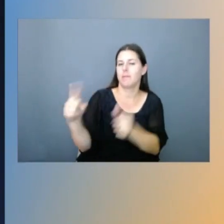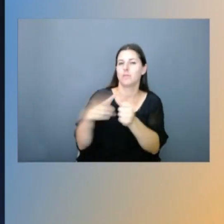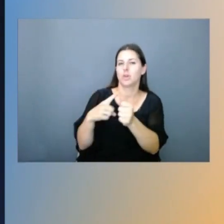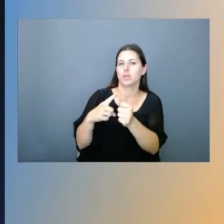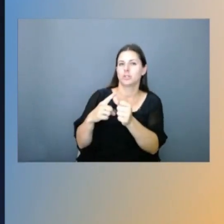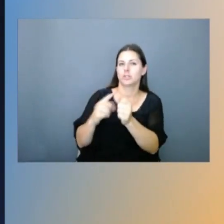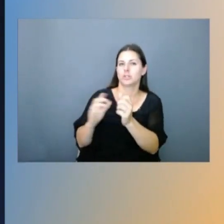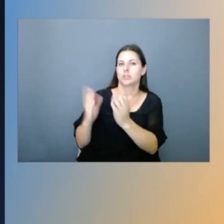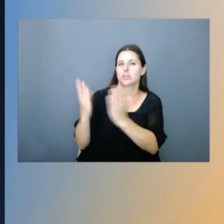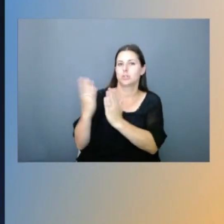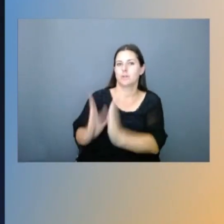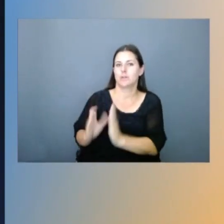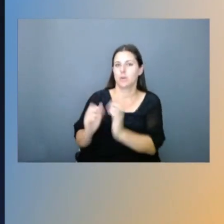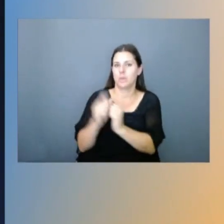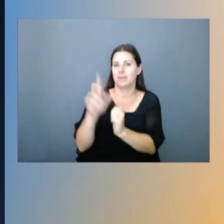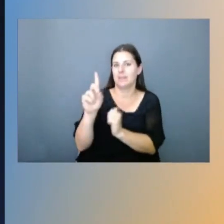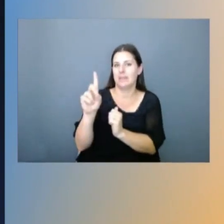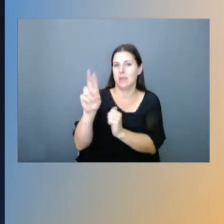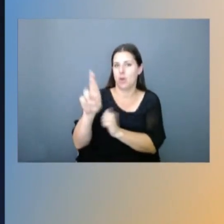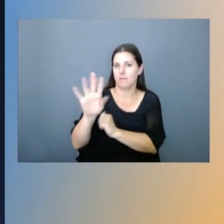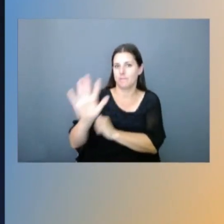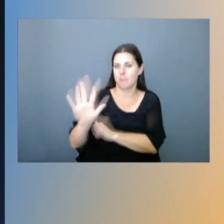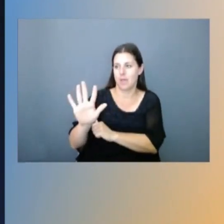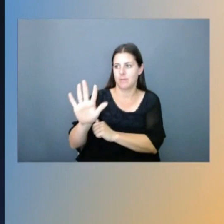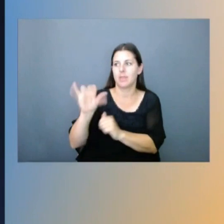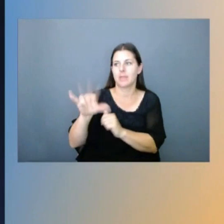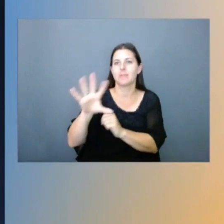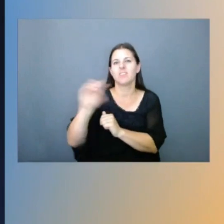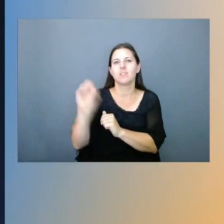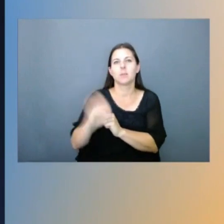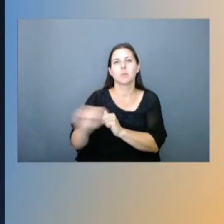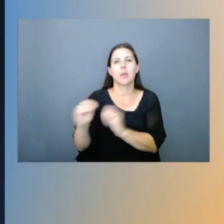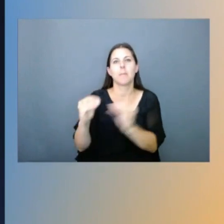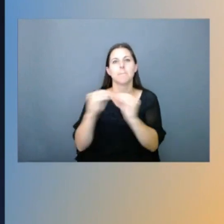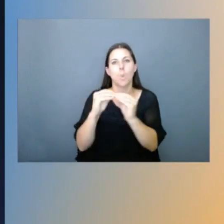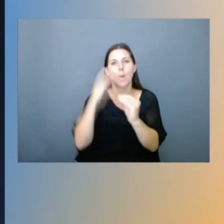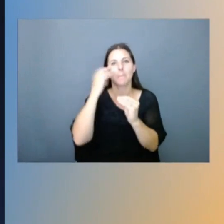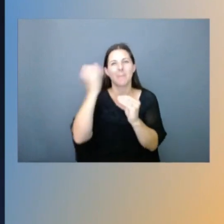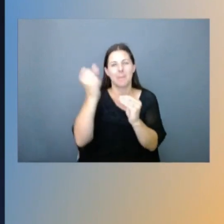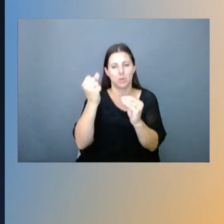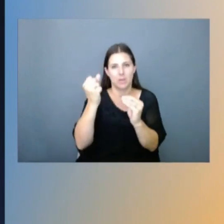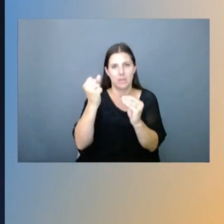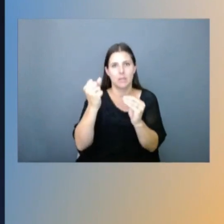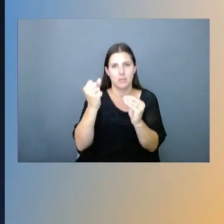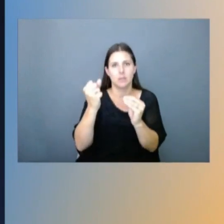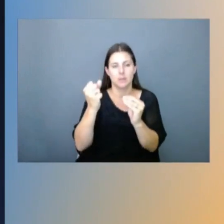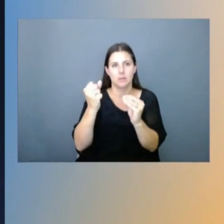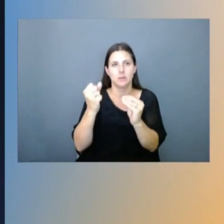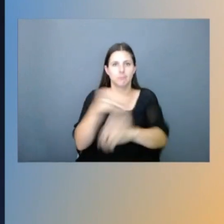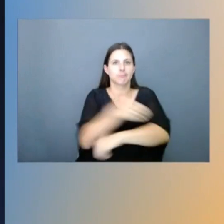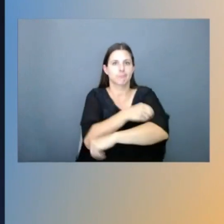which gives 50% more memory bandwidth. Again, that has a very, very positive influence